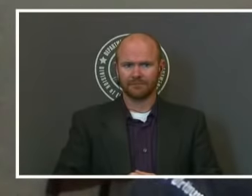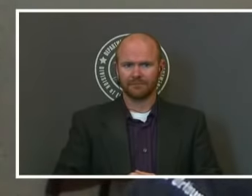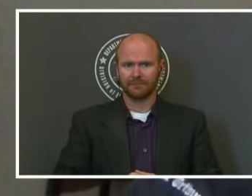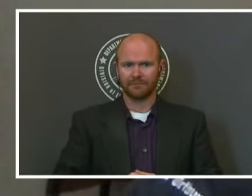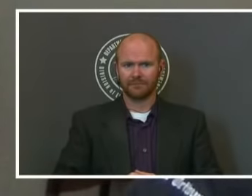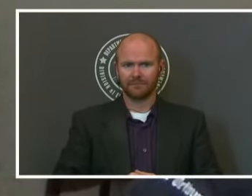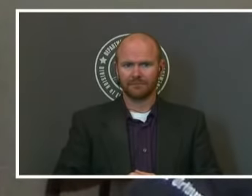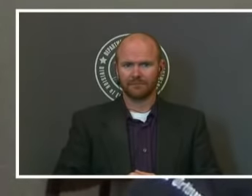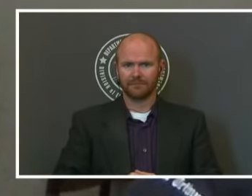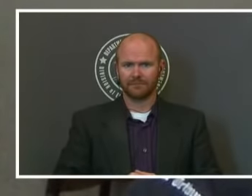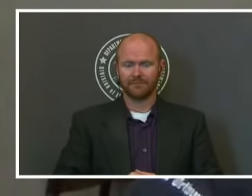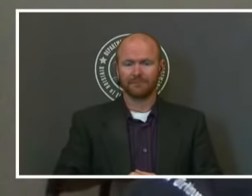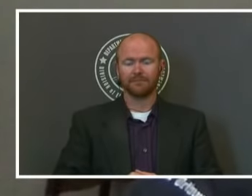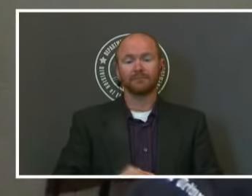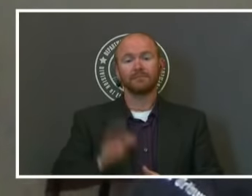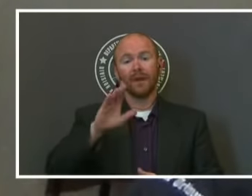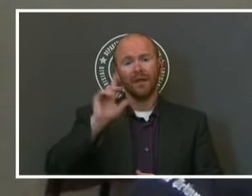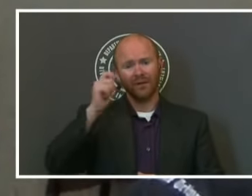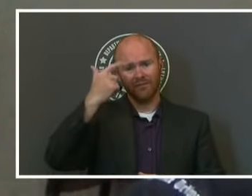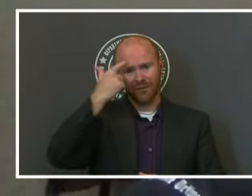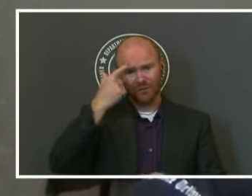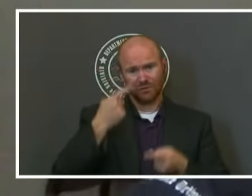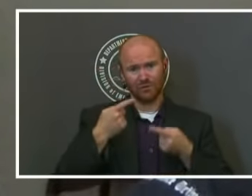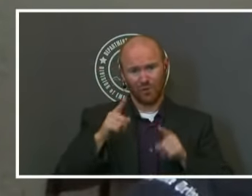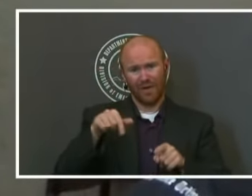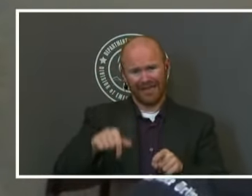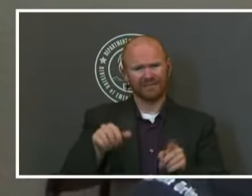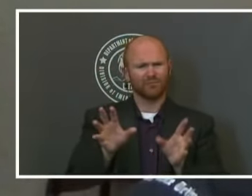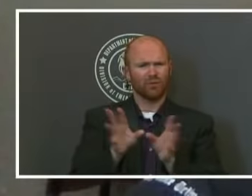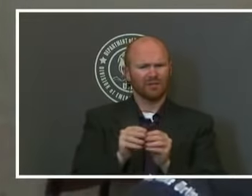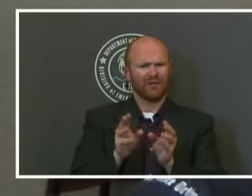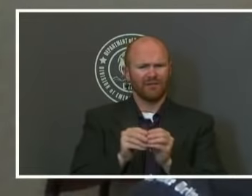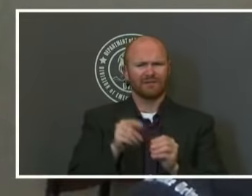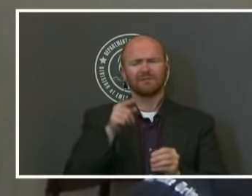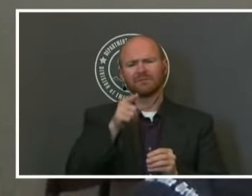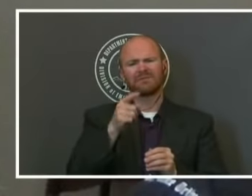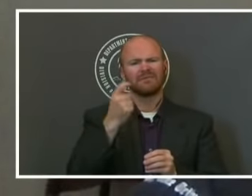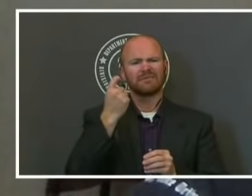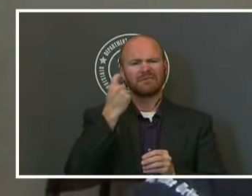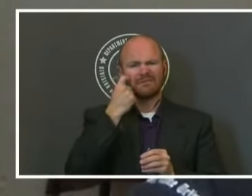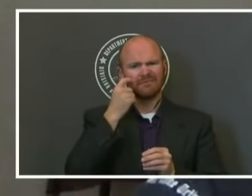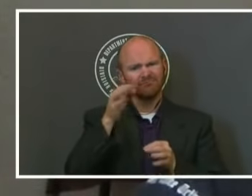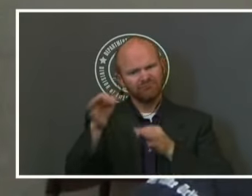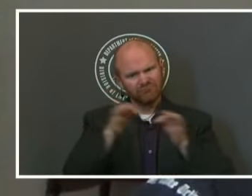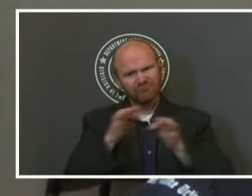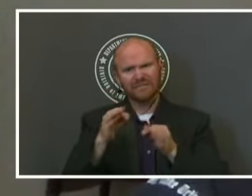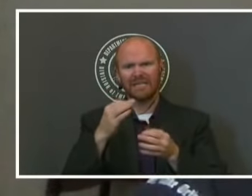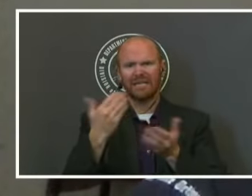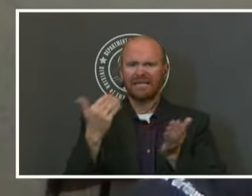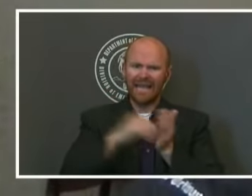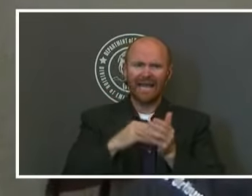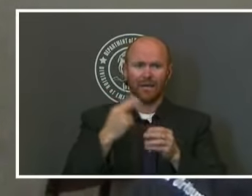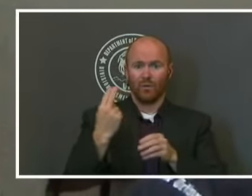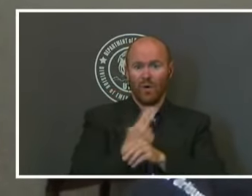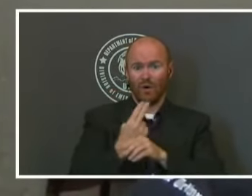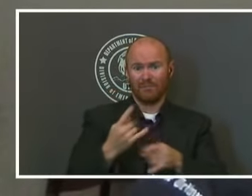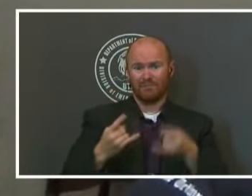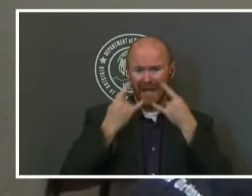governor during this press conference you've really been imploring people to wear masks